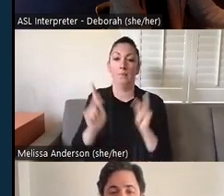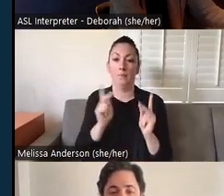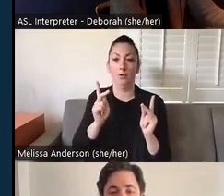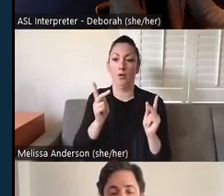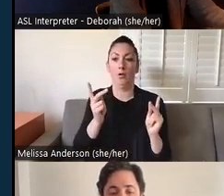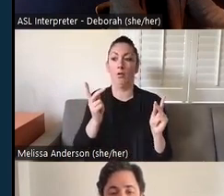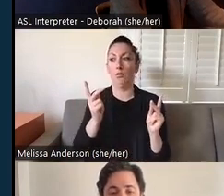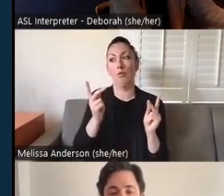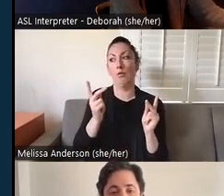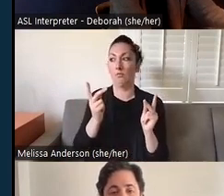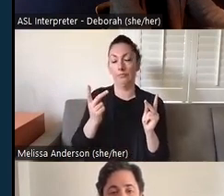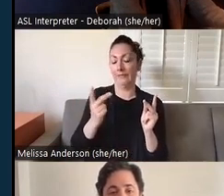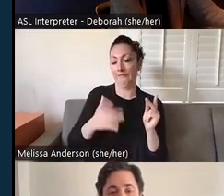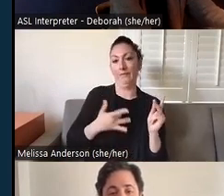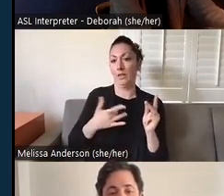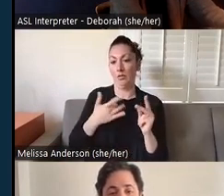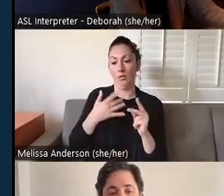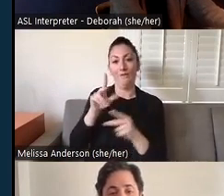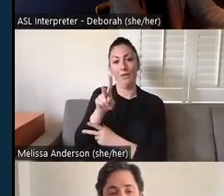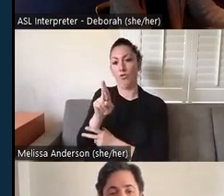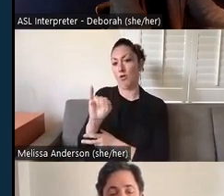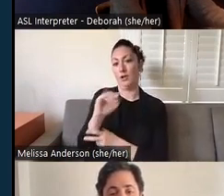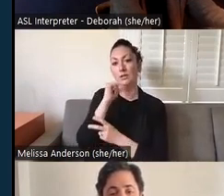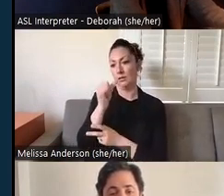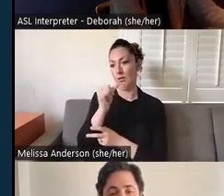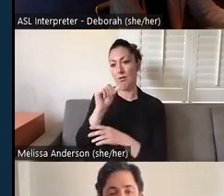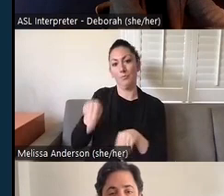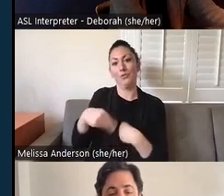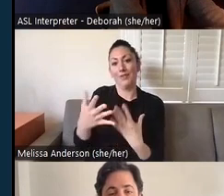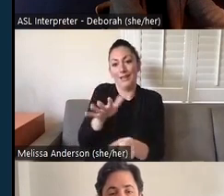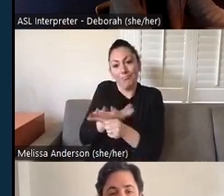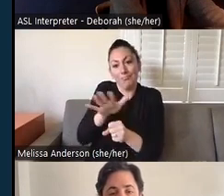However, many deaf people really feel that video remote interpreting